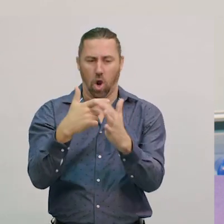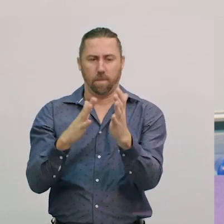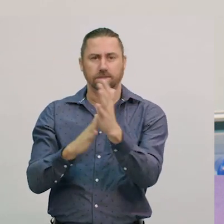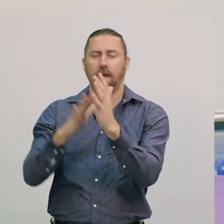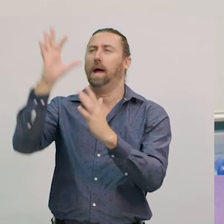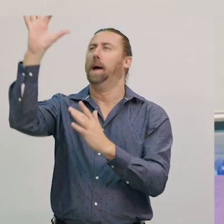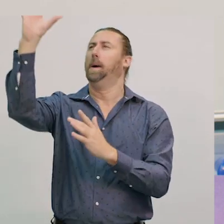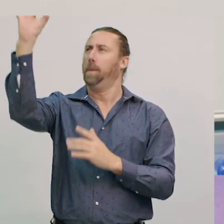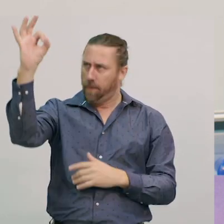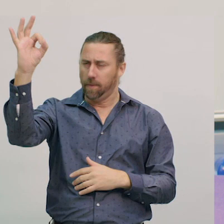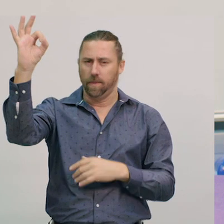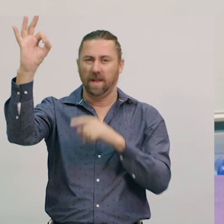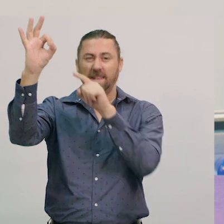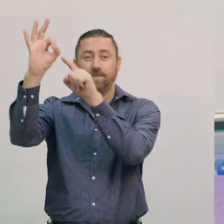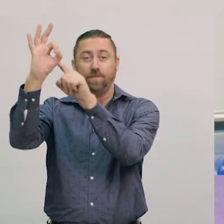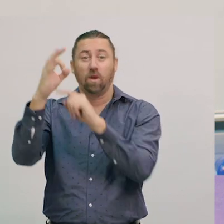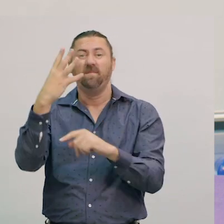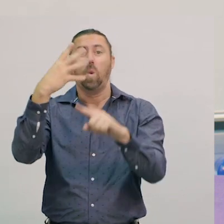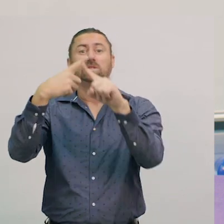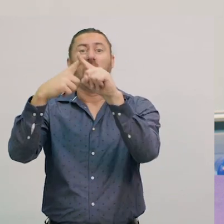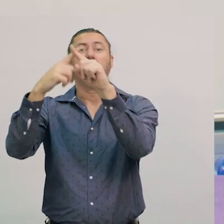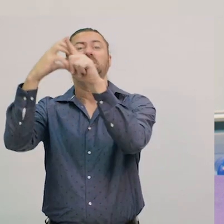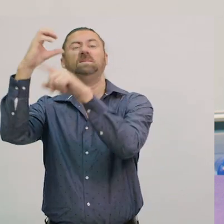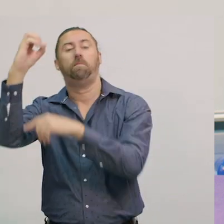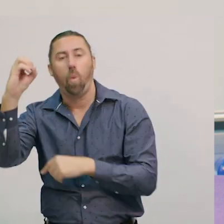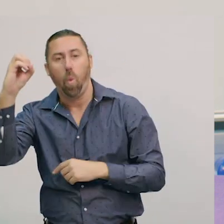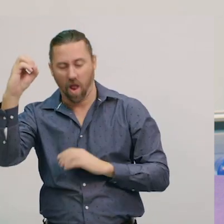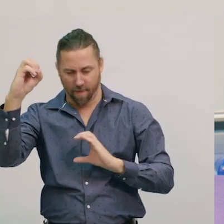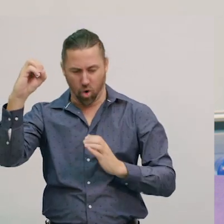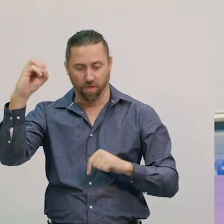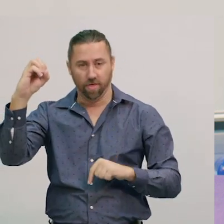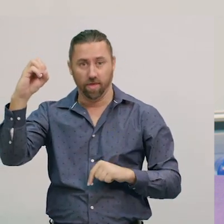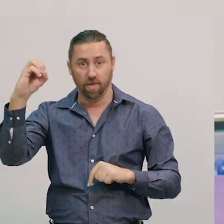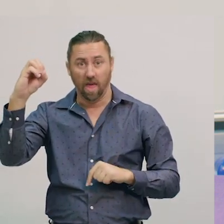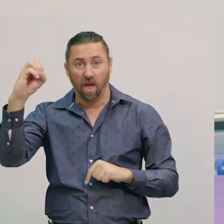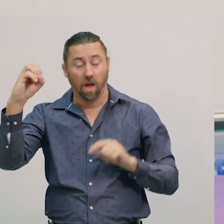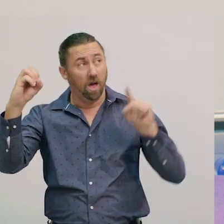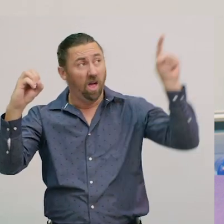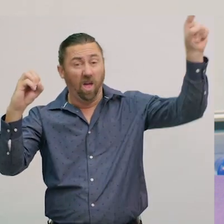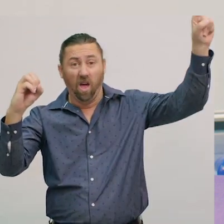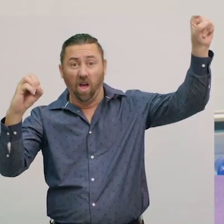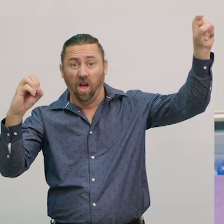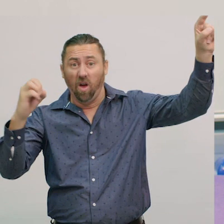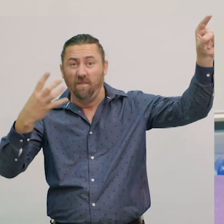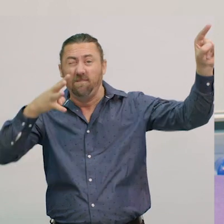This means that the Moon is four times smaller than the Earth, and more than 400 times smaller than the Sun.